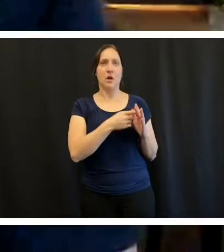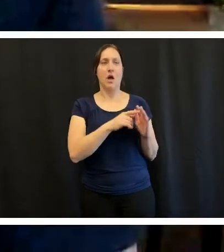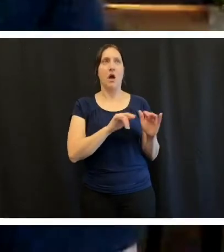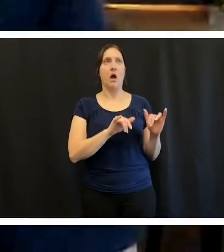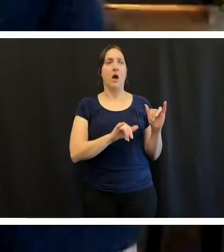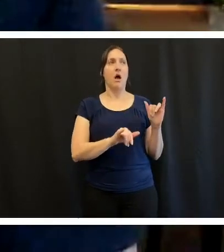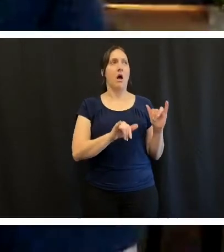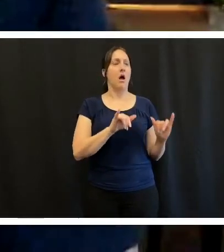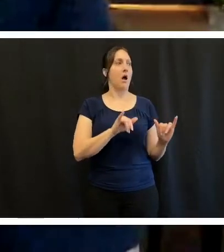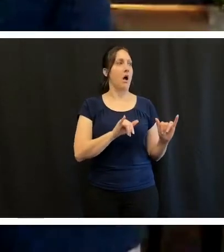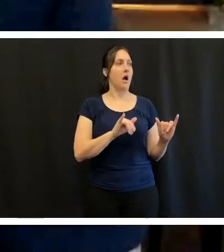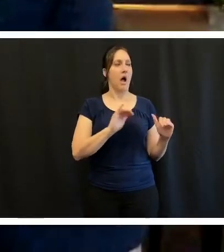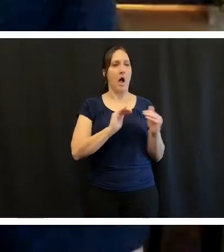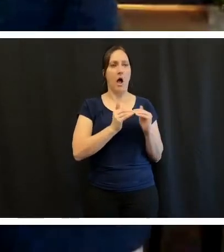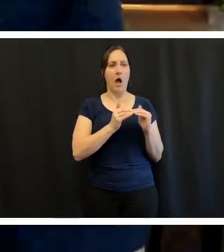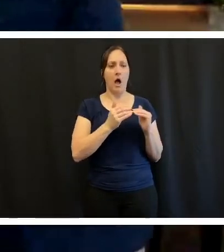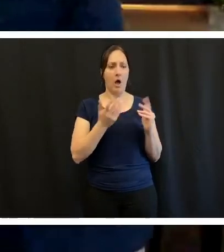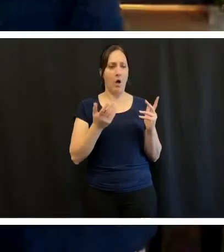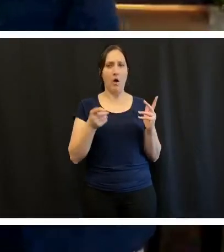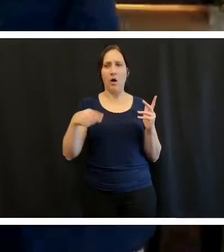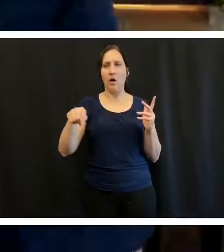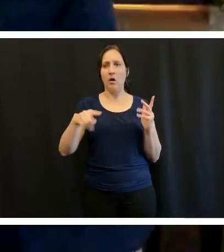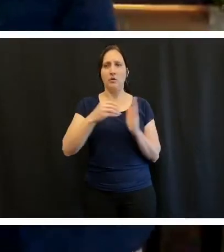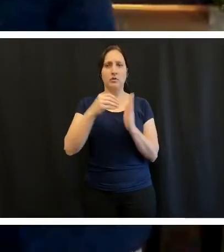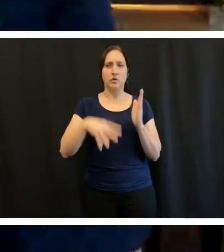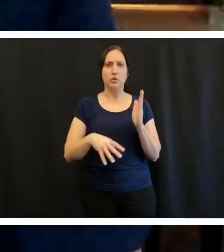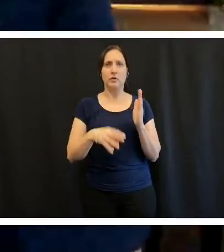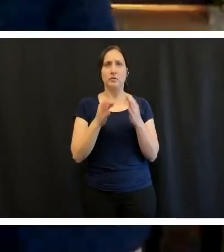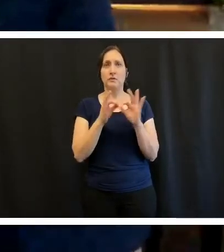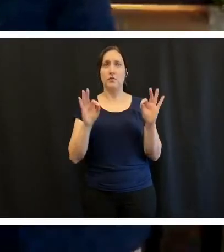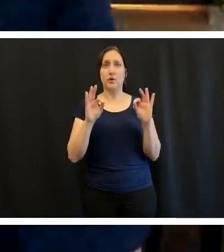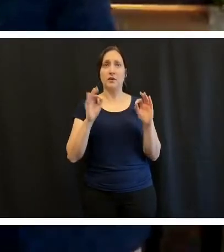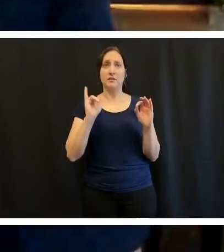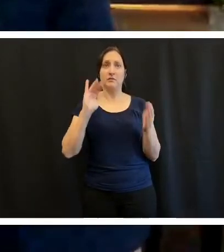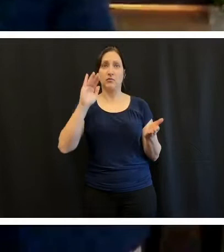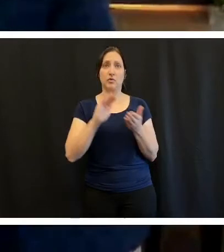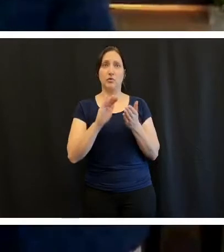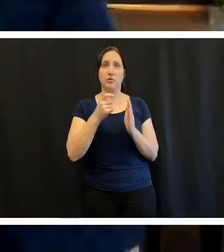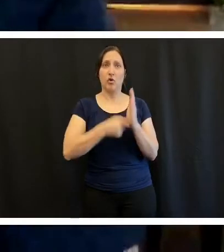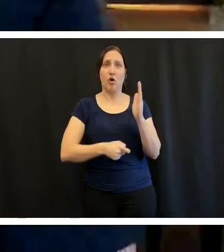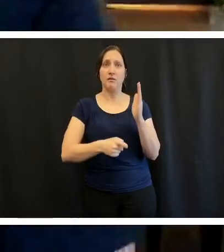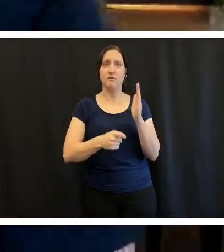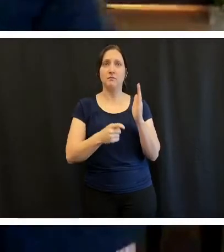to provide these free and reduced lunches for kids because the families are absolutely dependent upon that.